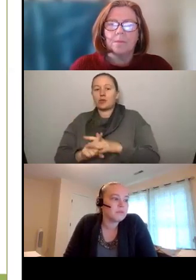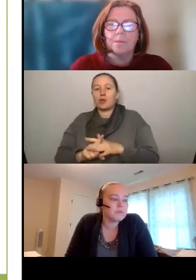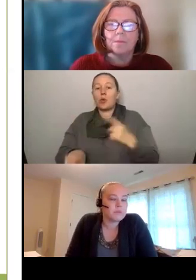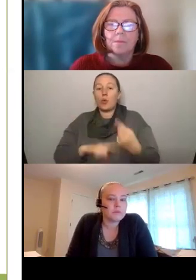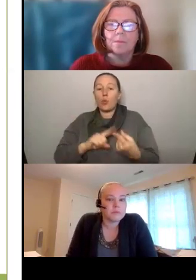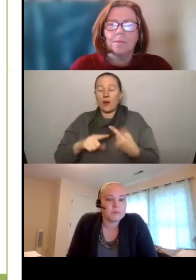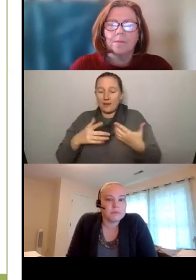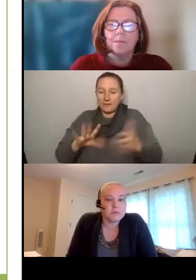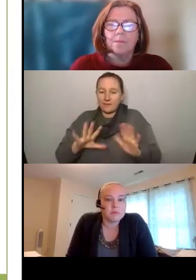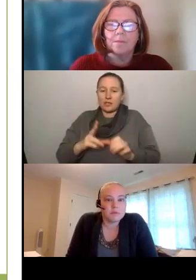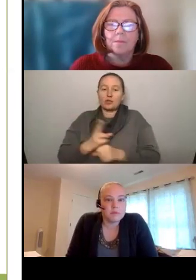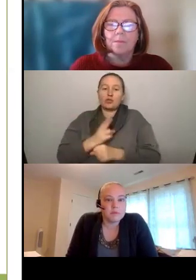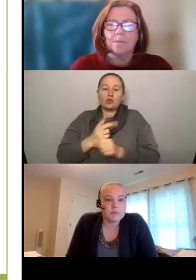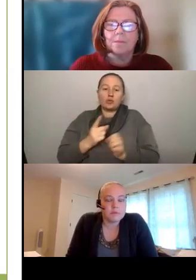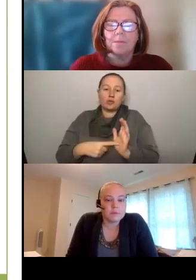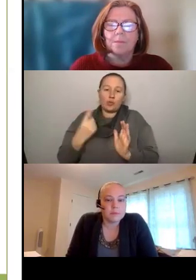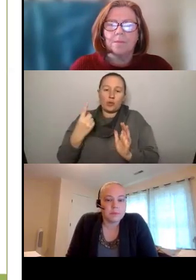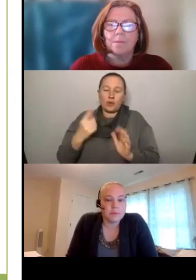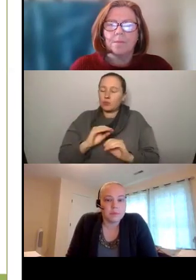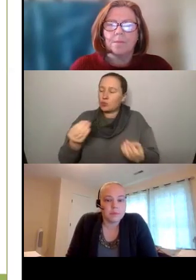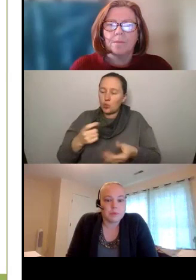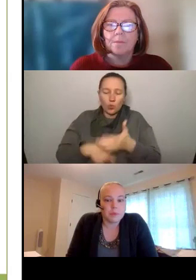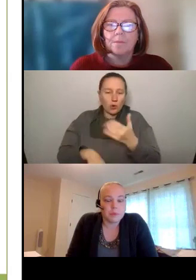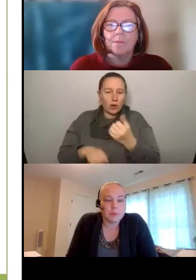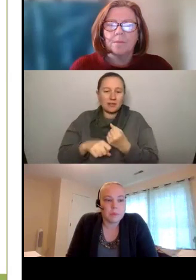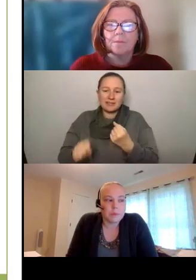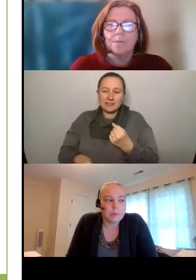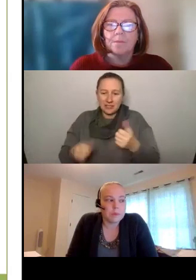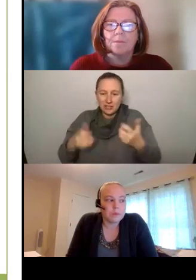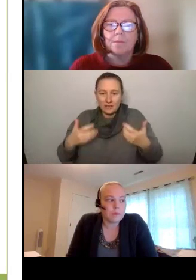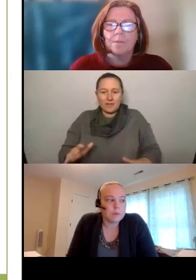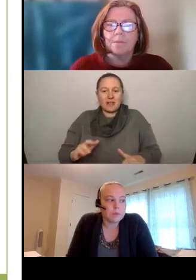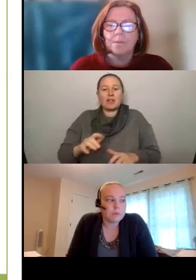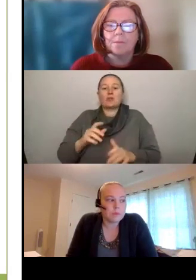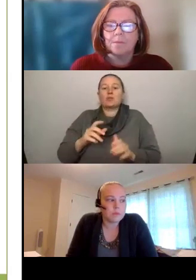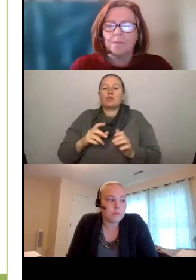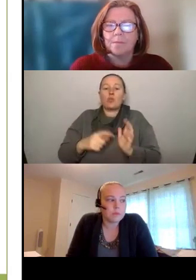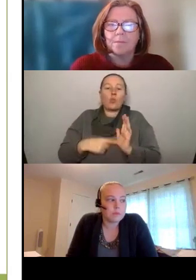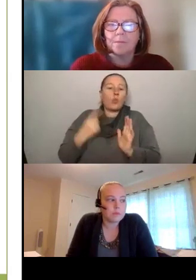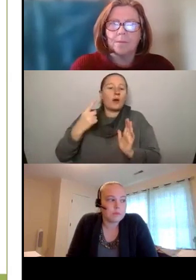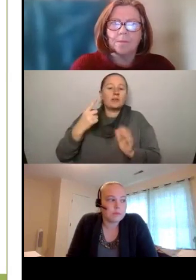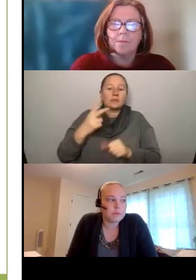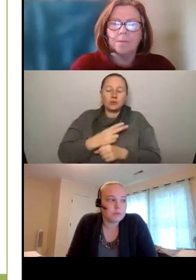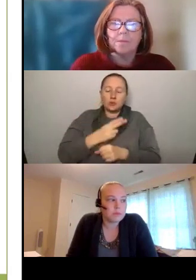where any no-cost extension has been activated, the extension link does not show up.